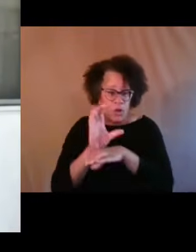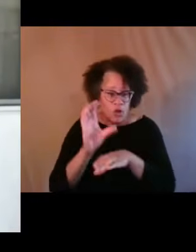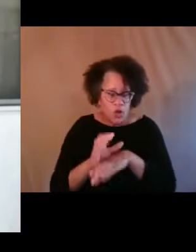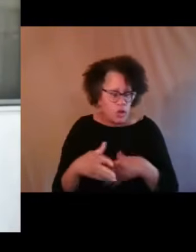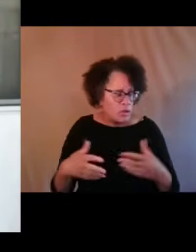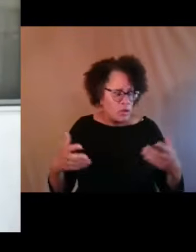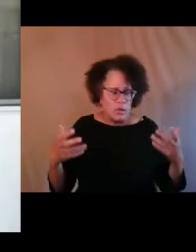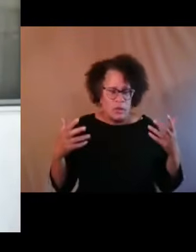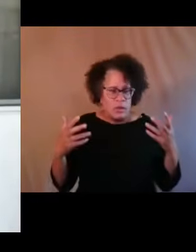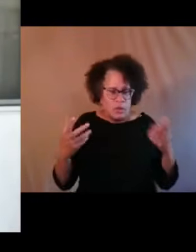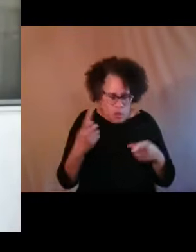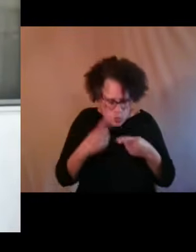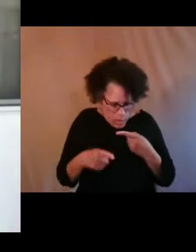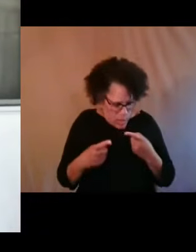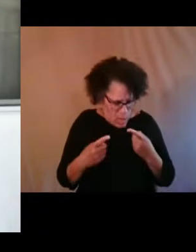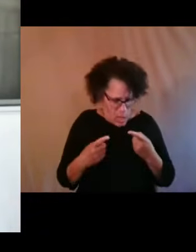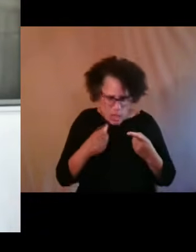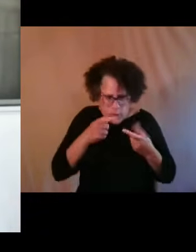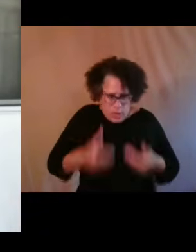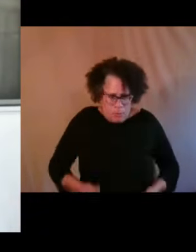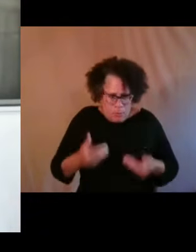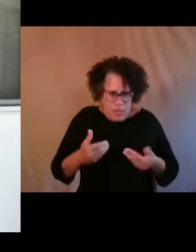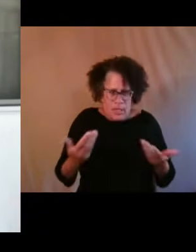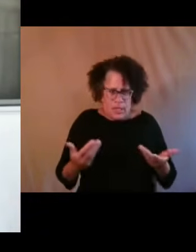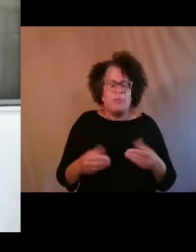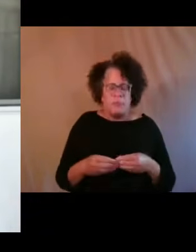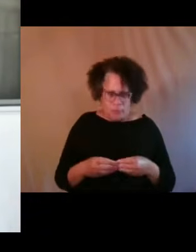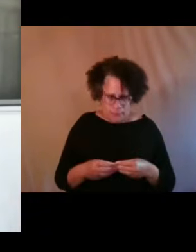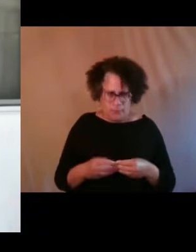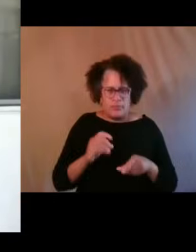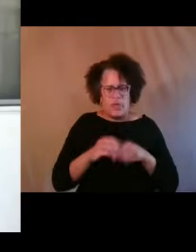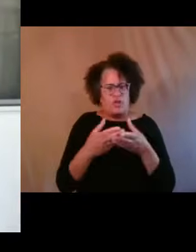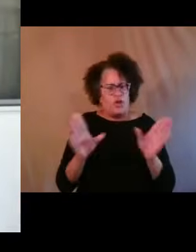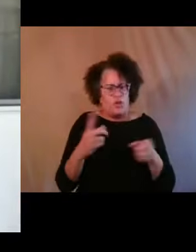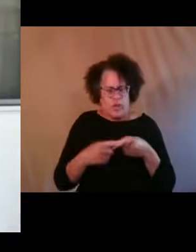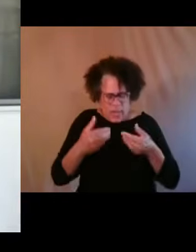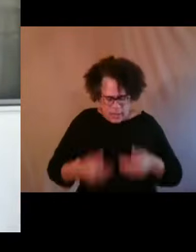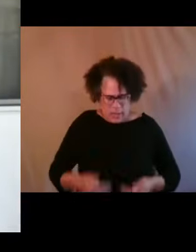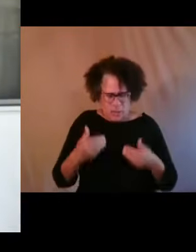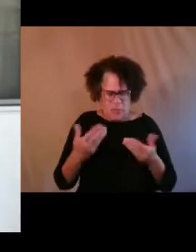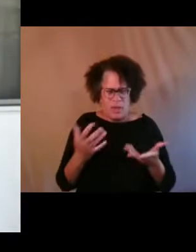We just can't be in general. And that does things a lot on someone psyche